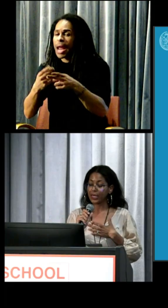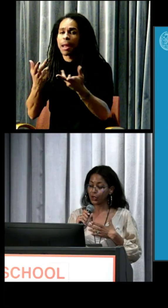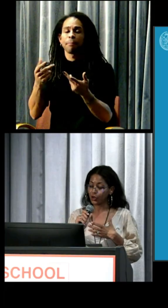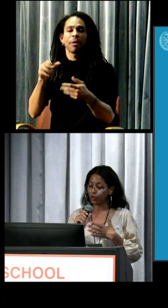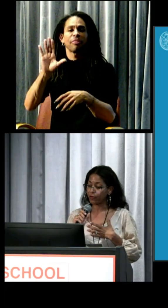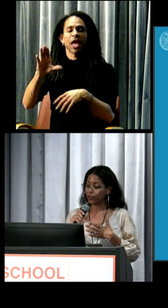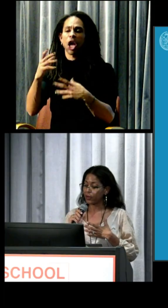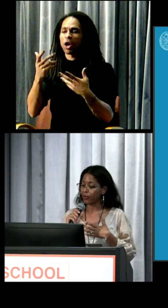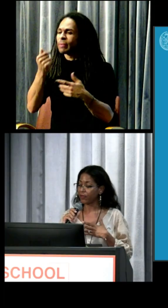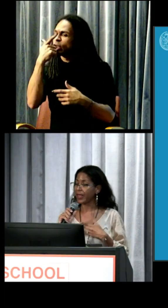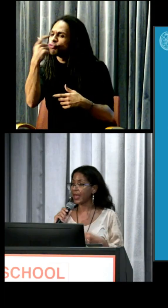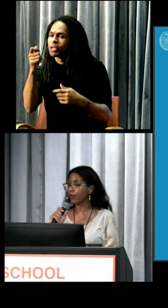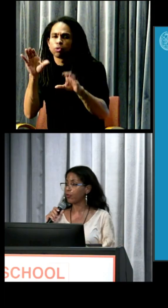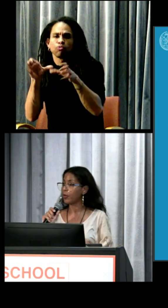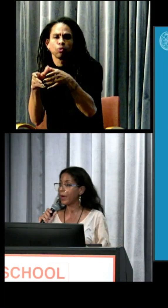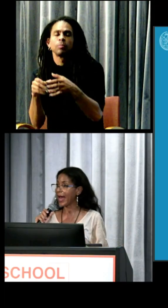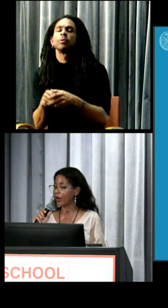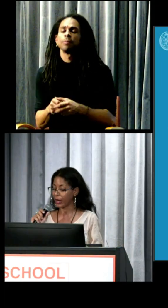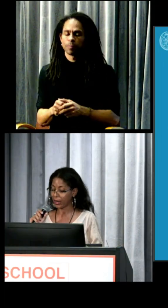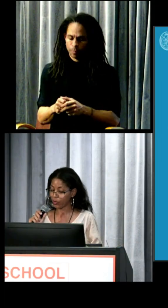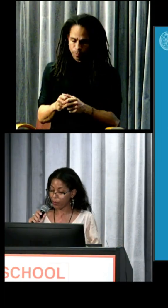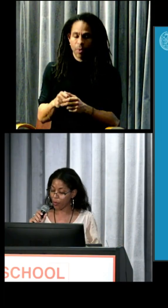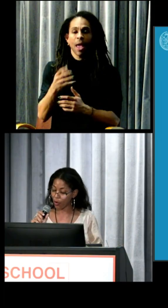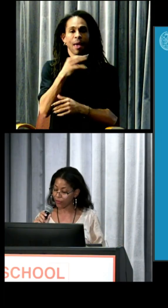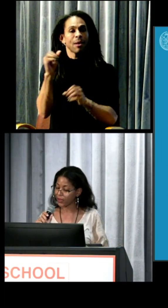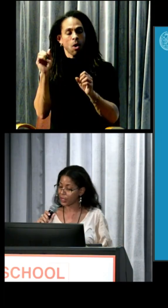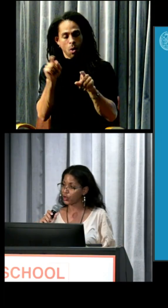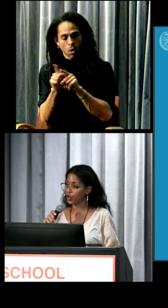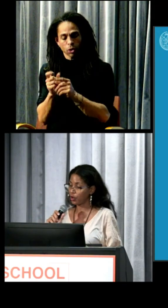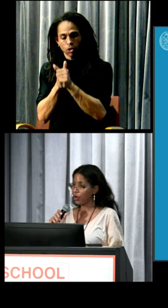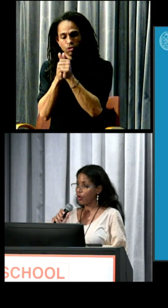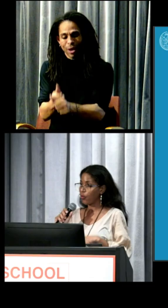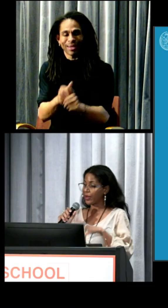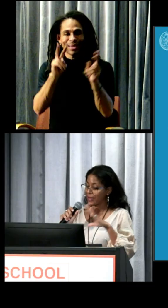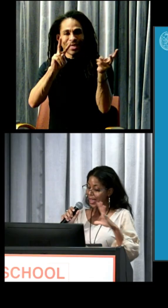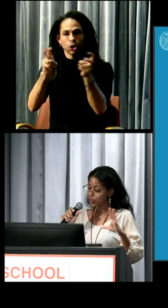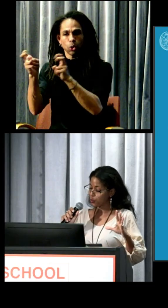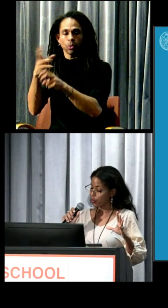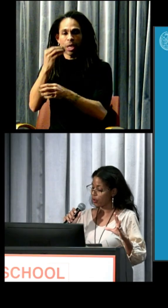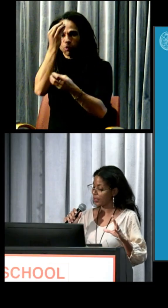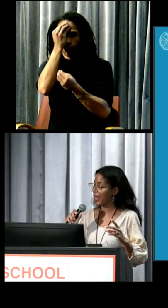get to a specific analysis, but the work here was a lot more open-ended.